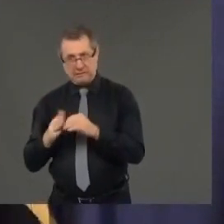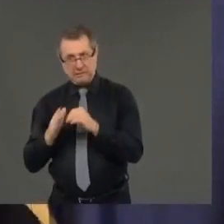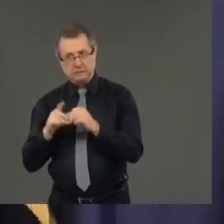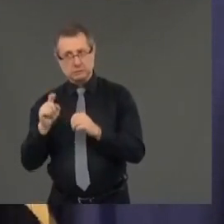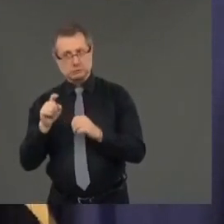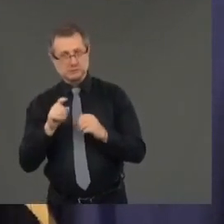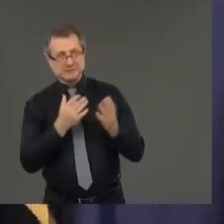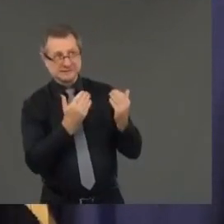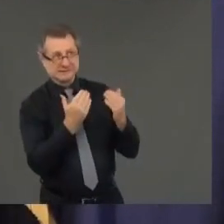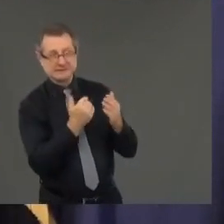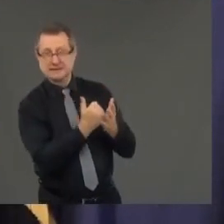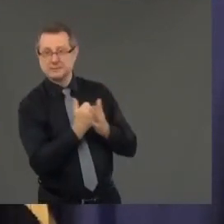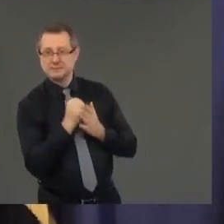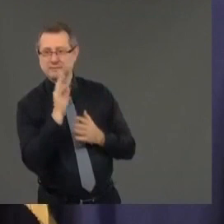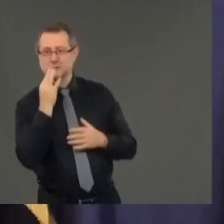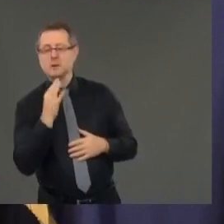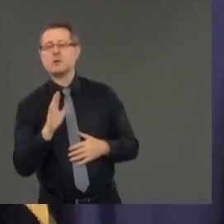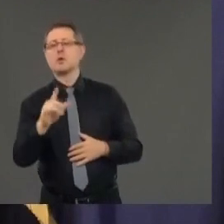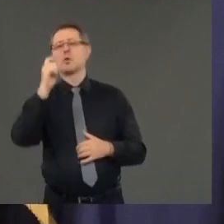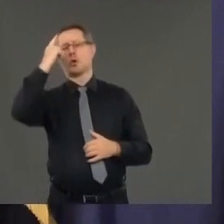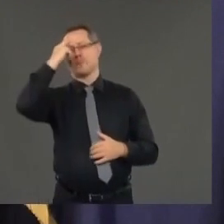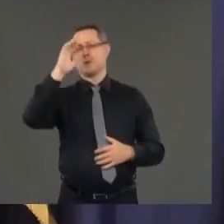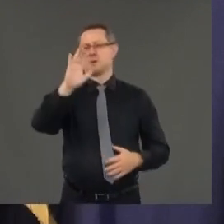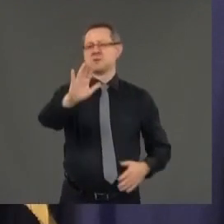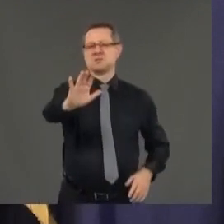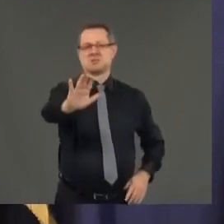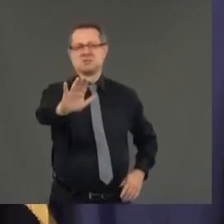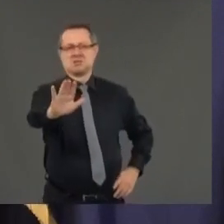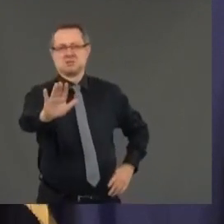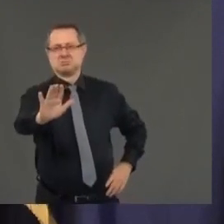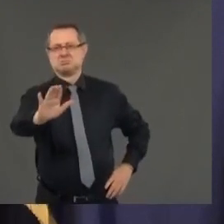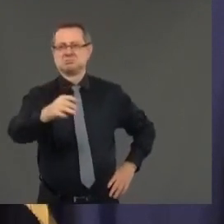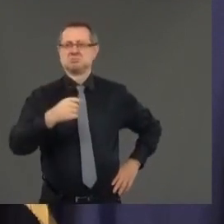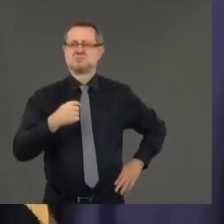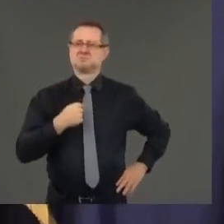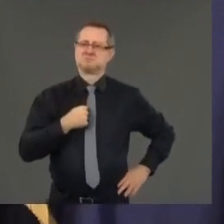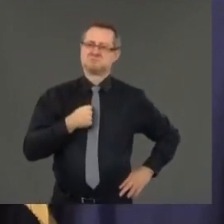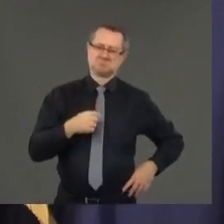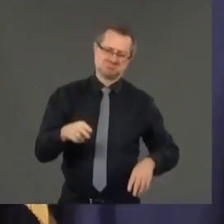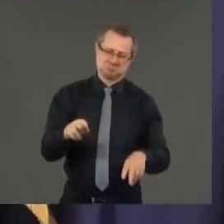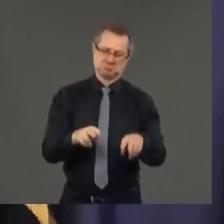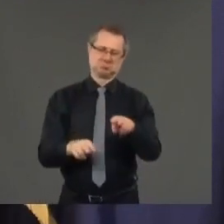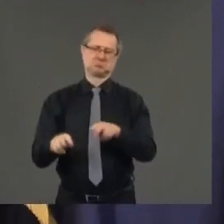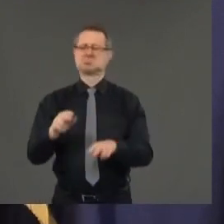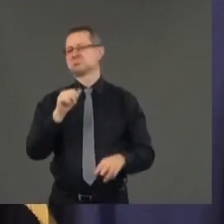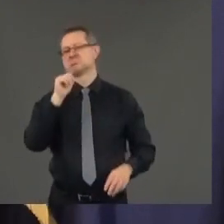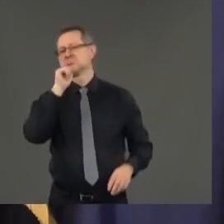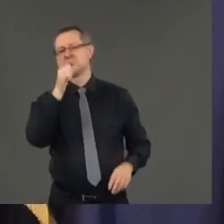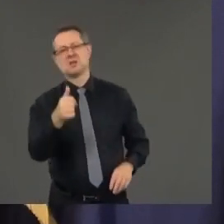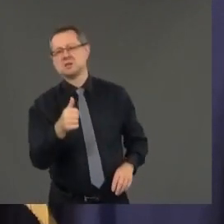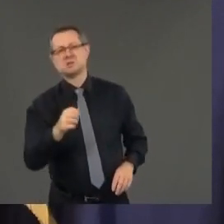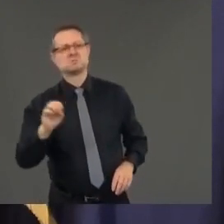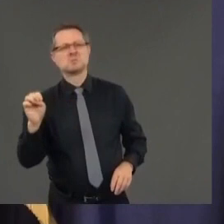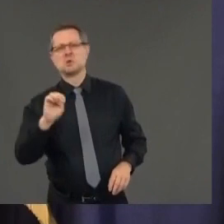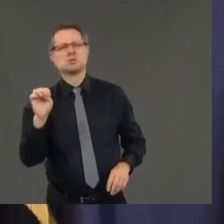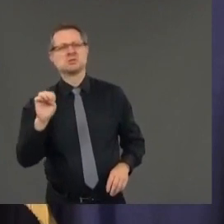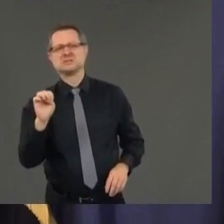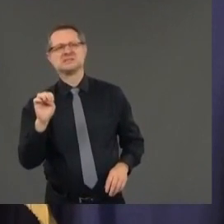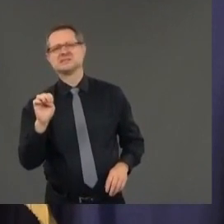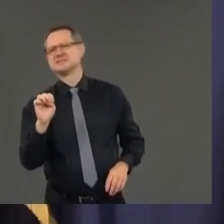ALMOST OUT OF CRISIS POINT AND SOMETHING HAS TO BE DONE TO COURSE-CORRECT THE WAY CITIES